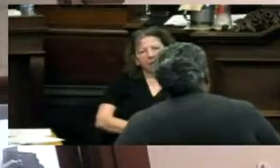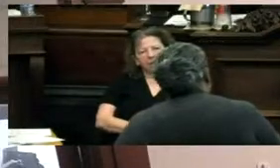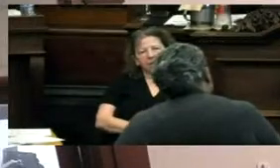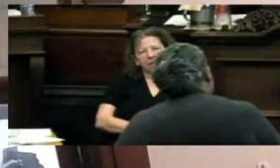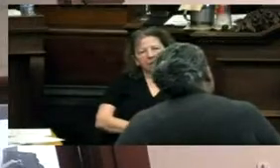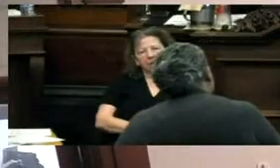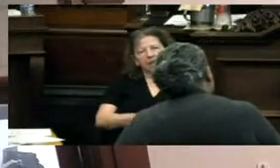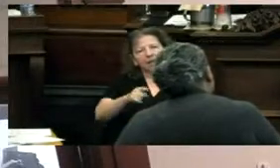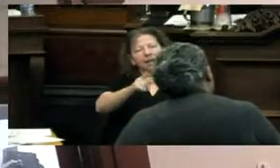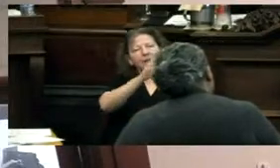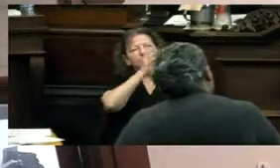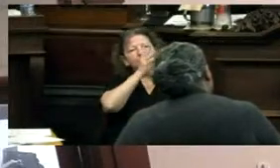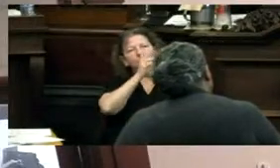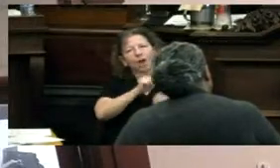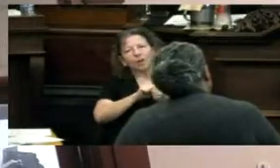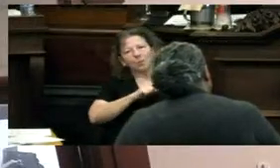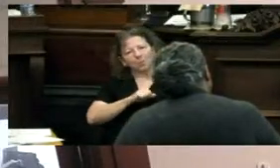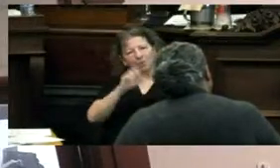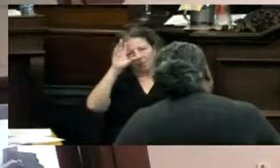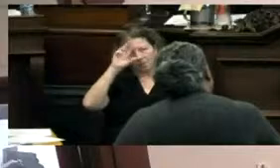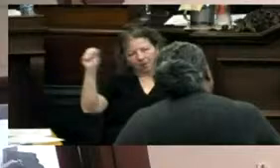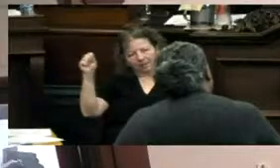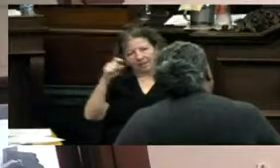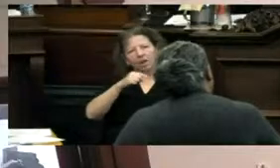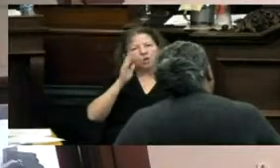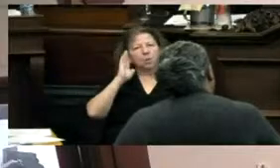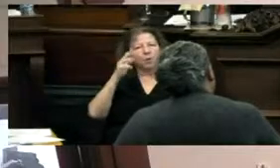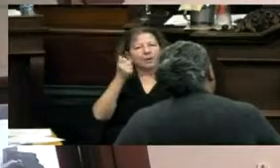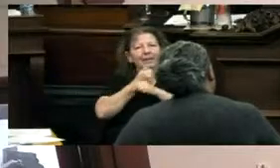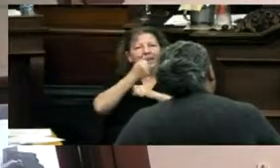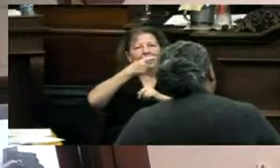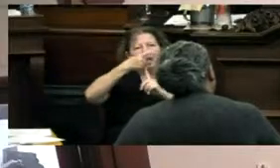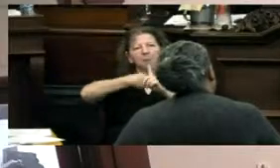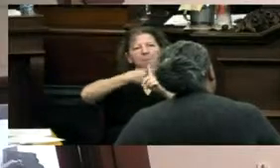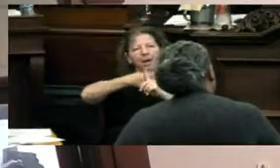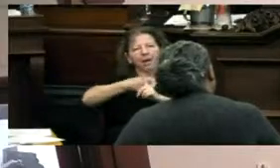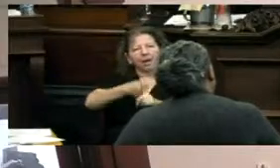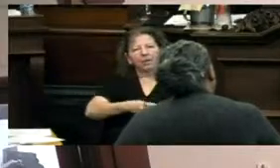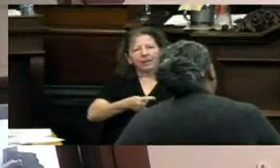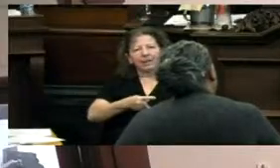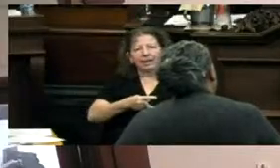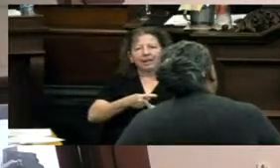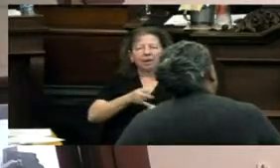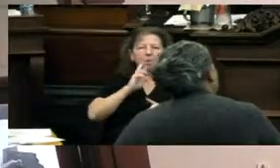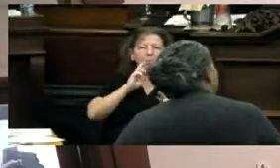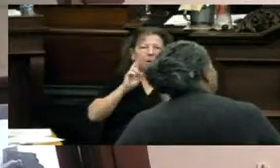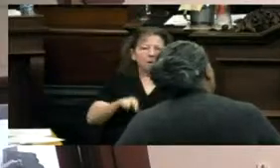updates for those two items. If you could give it to us in writing. Actually, I spoke with